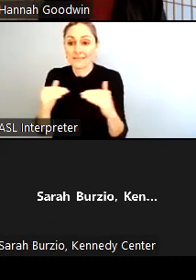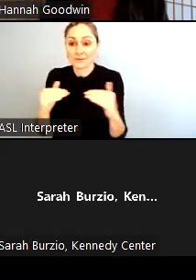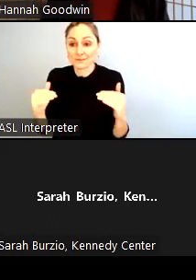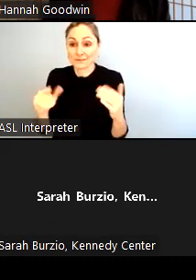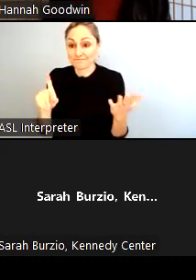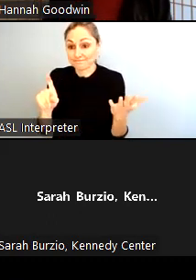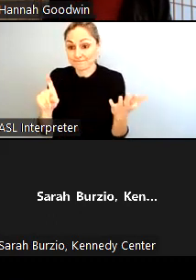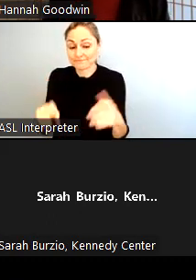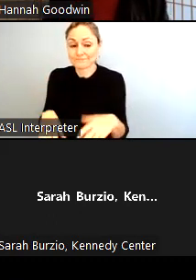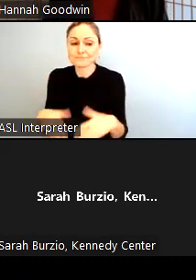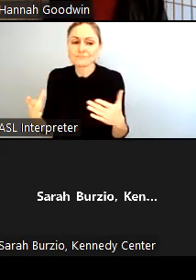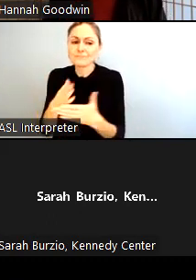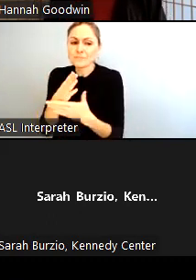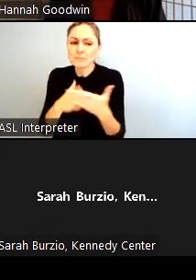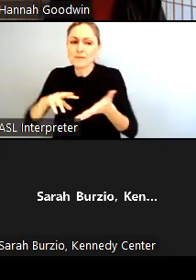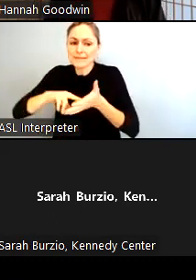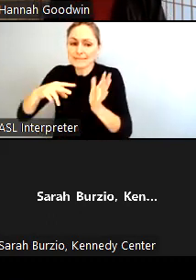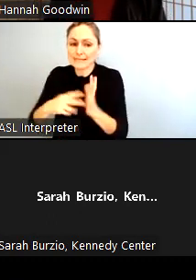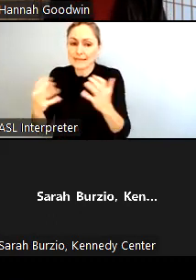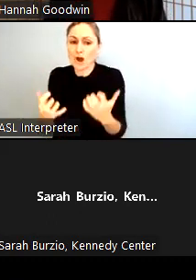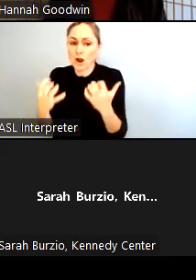But part of the intended audience is also thinking about,